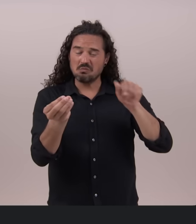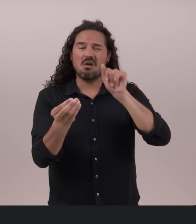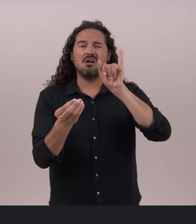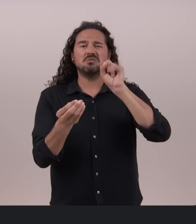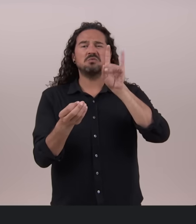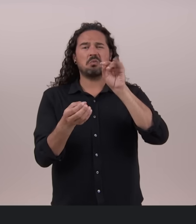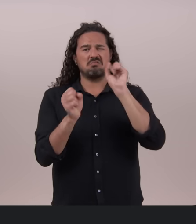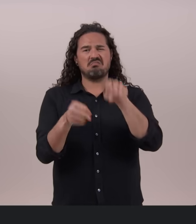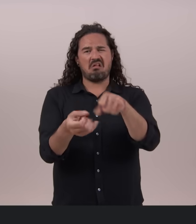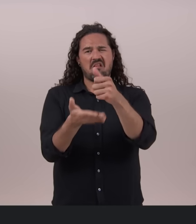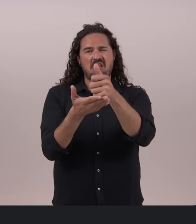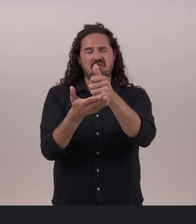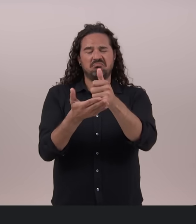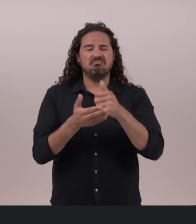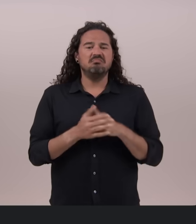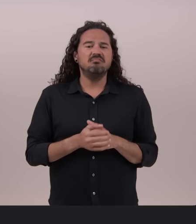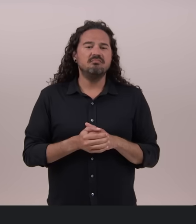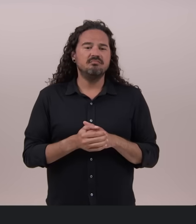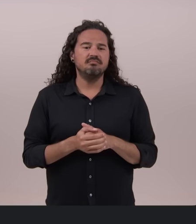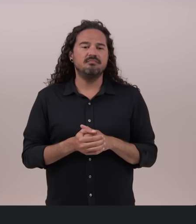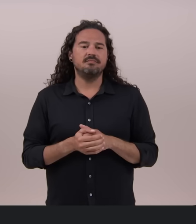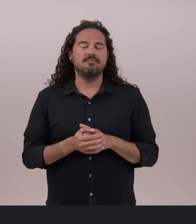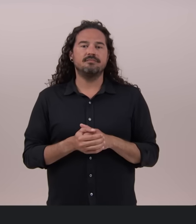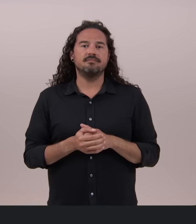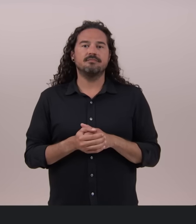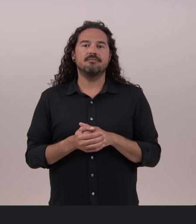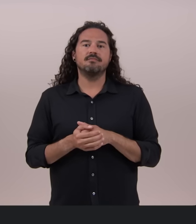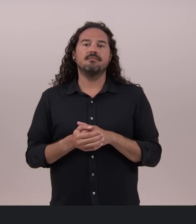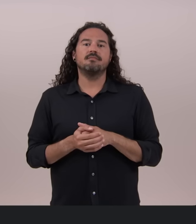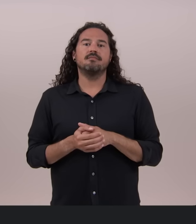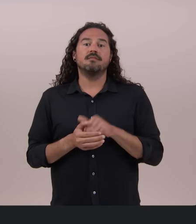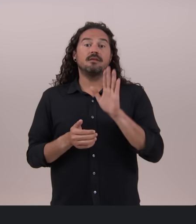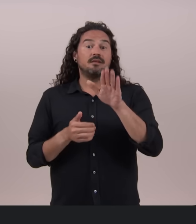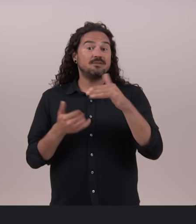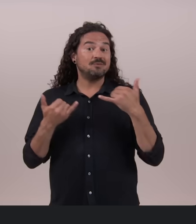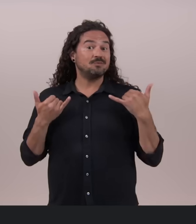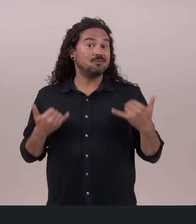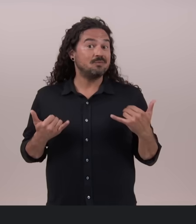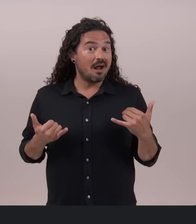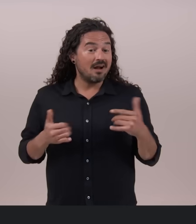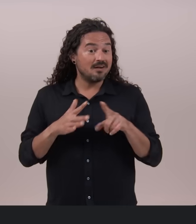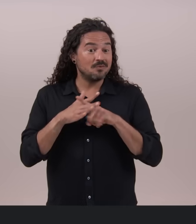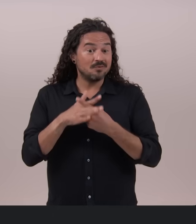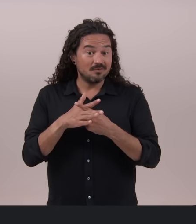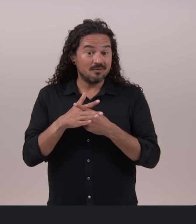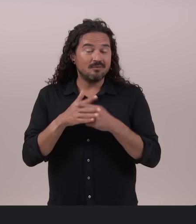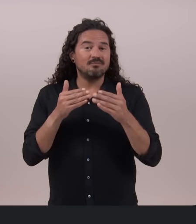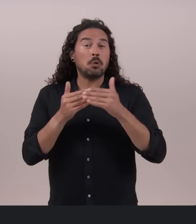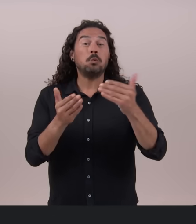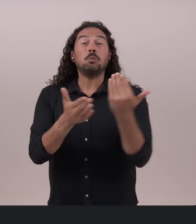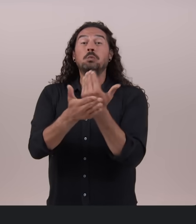will generate one for you. And starting today, brand-new users